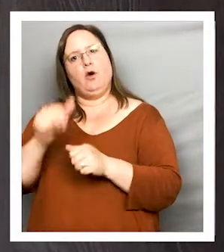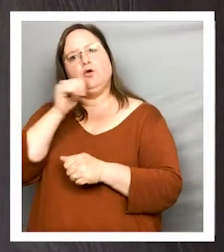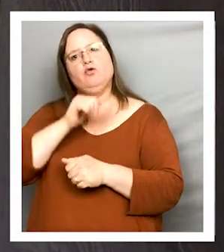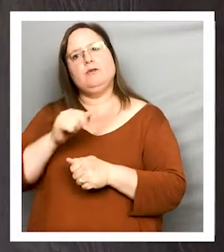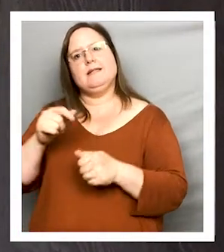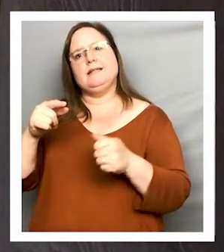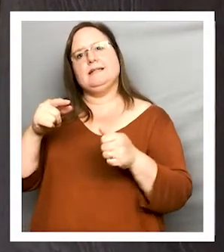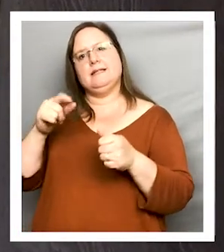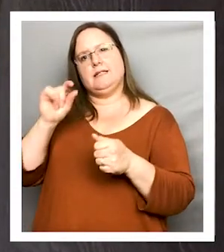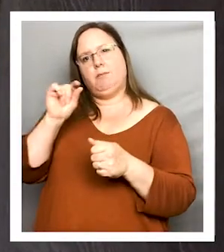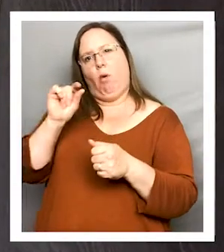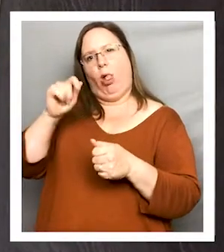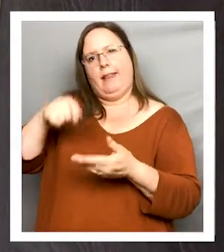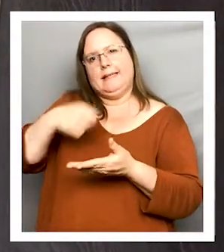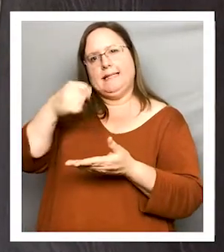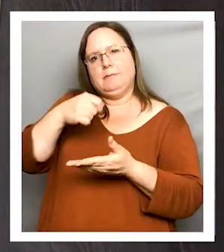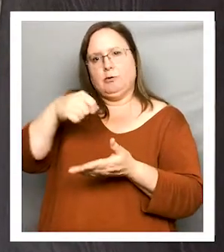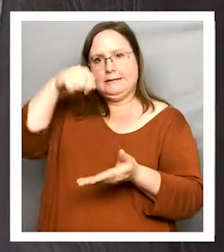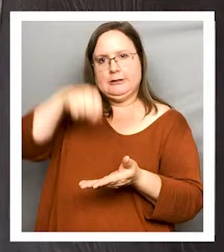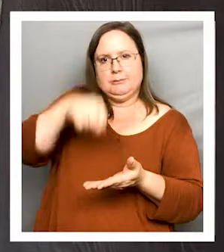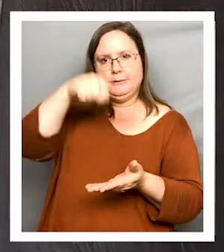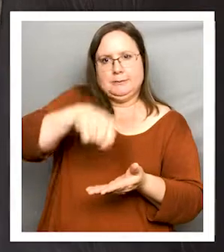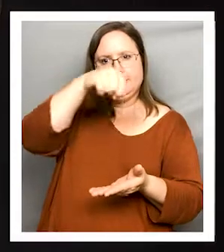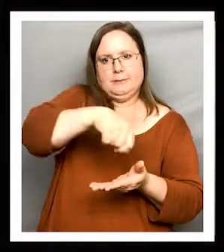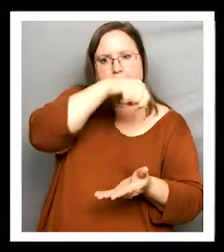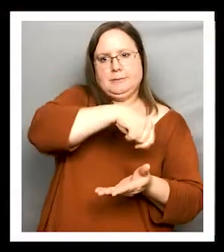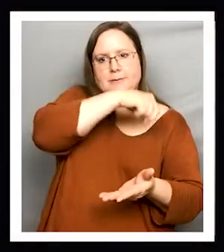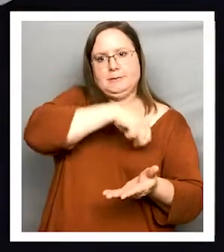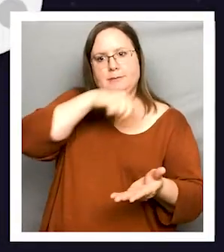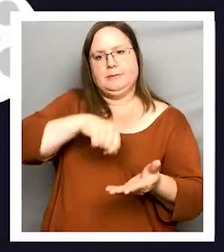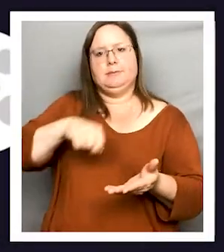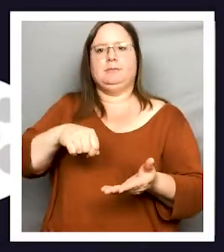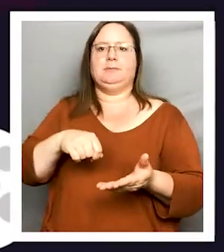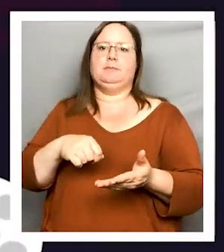it's time to play have fun